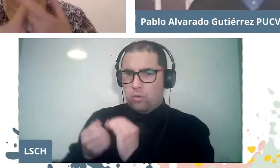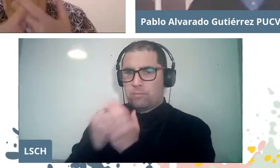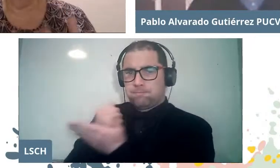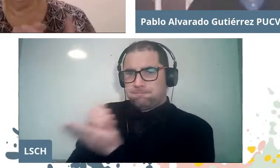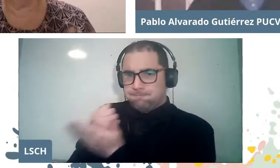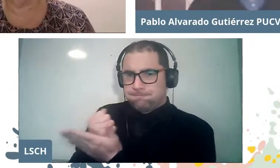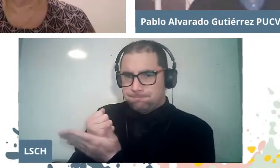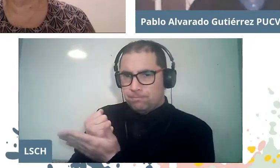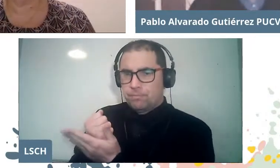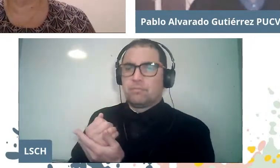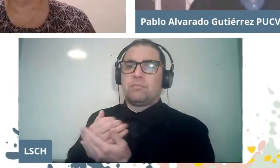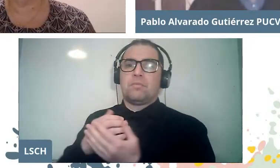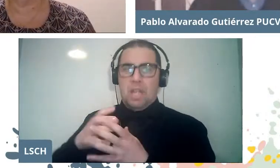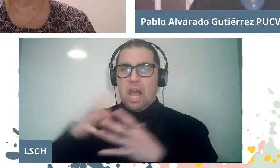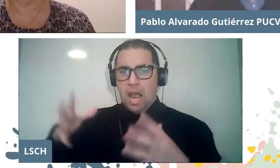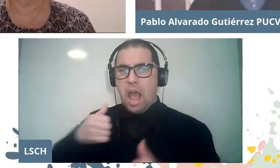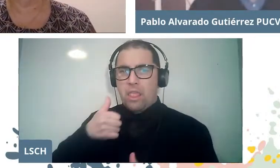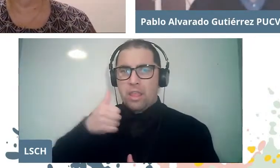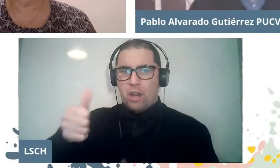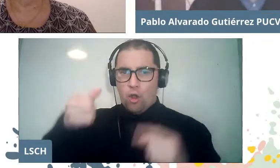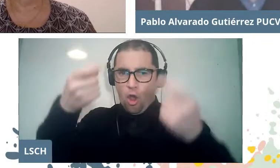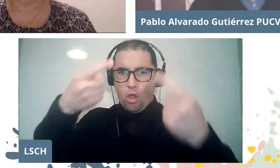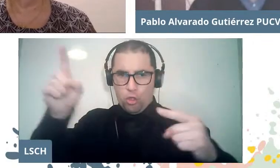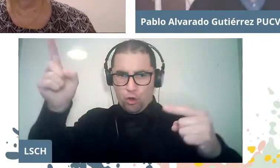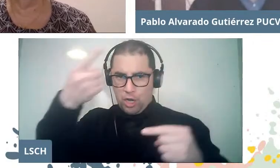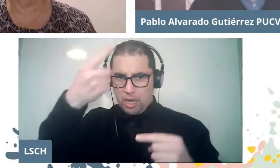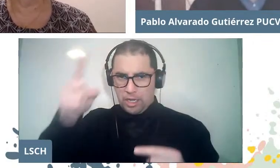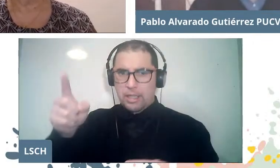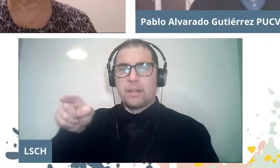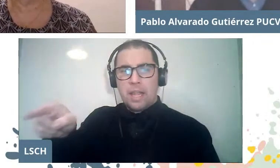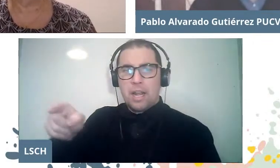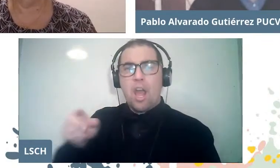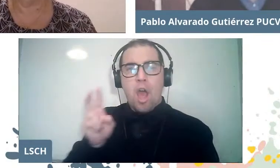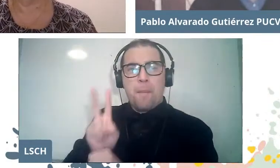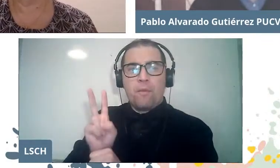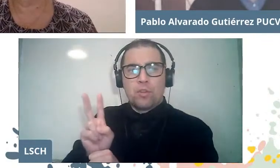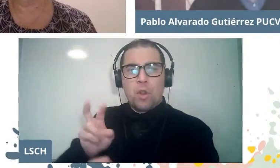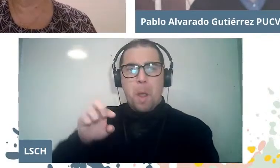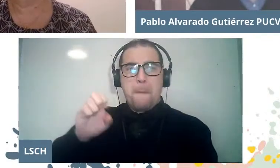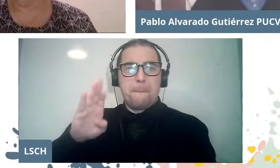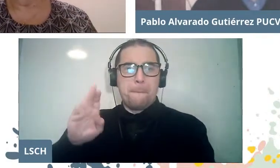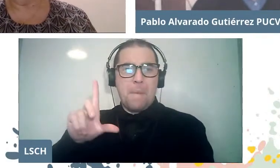The great conductor, maestro Pablo Alvarado.